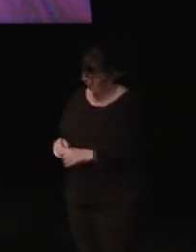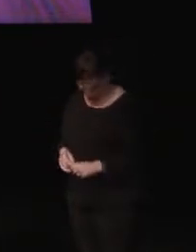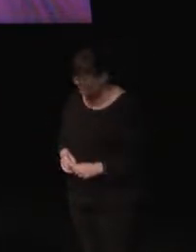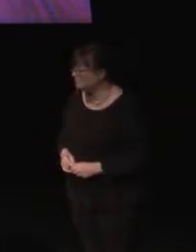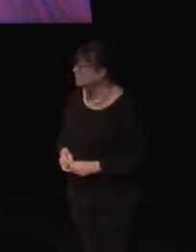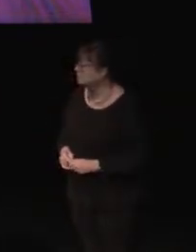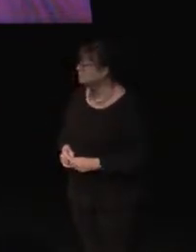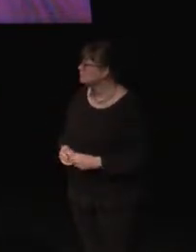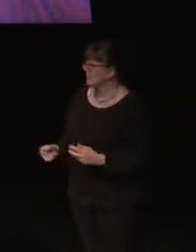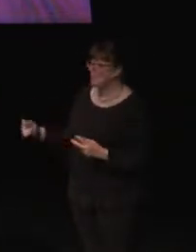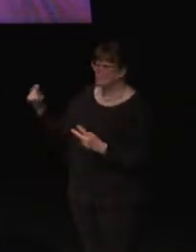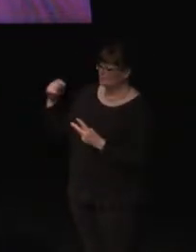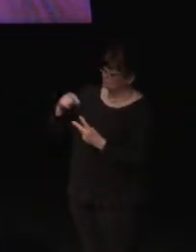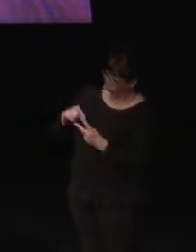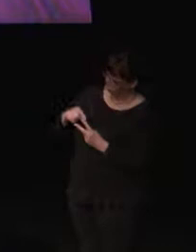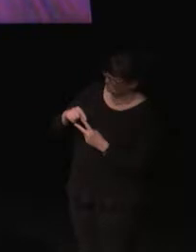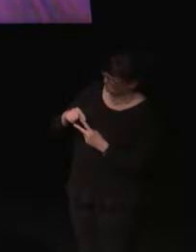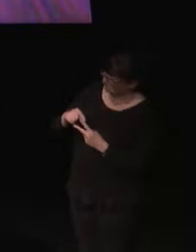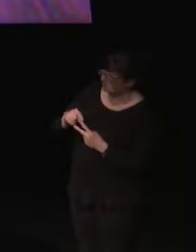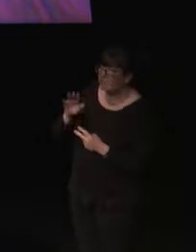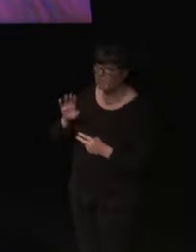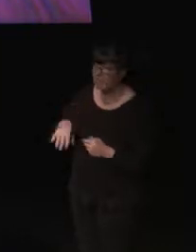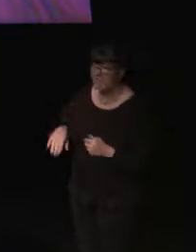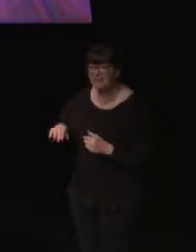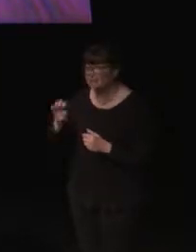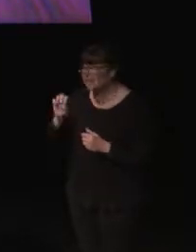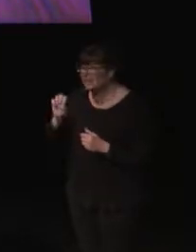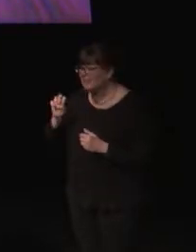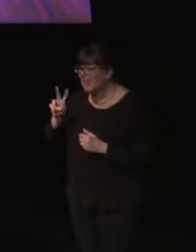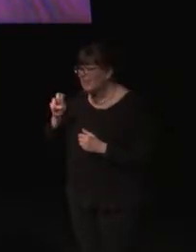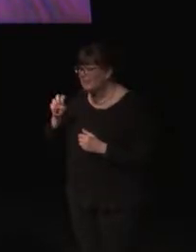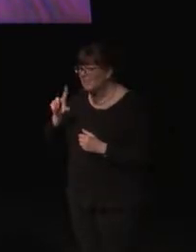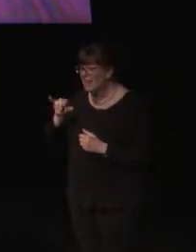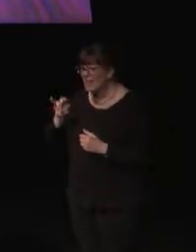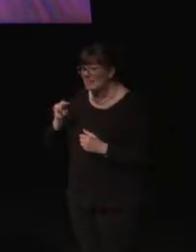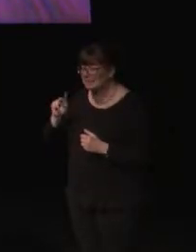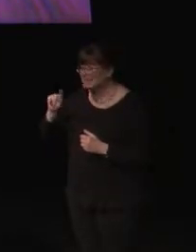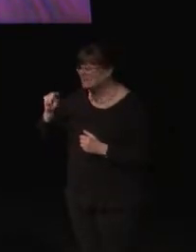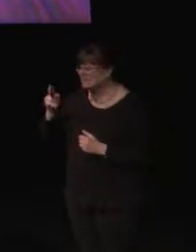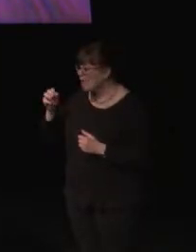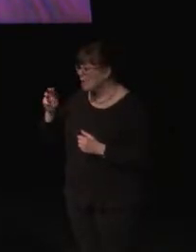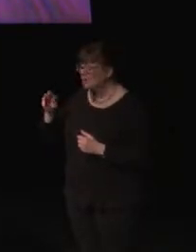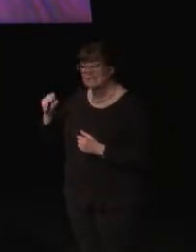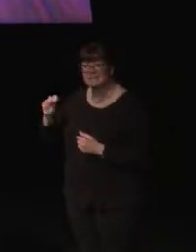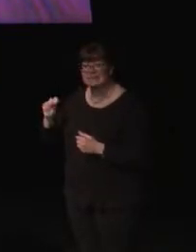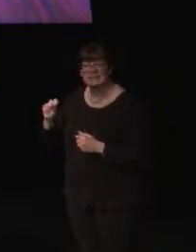So, first... Actually, Evelyn Thomas, I think people know Evelyn Thomas, he's been helping with all design stuff. He's in the back.